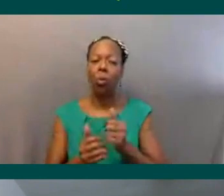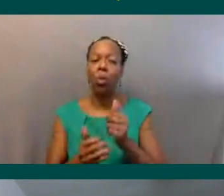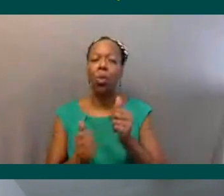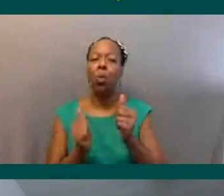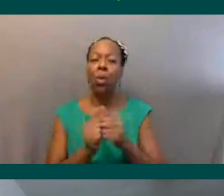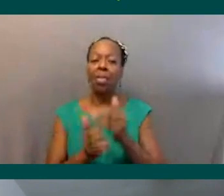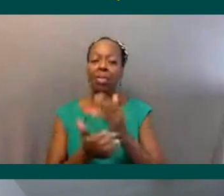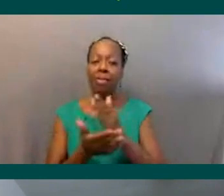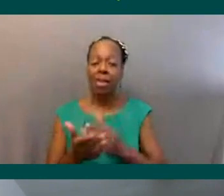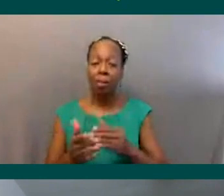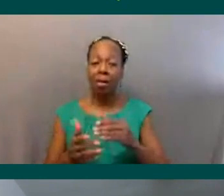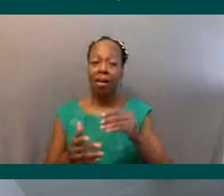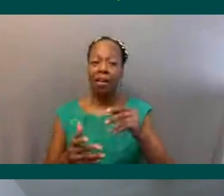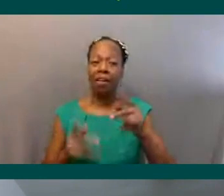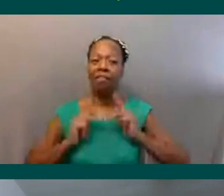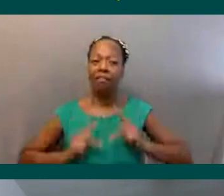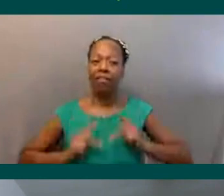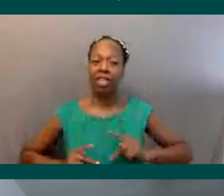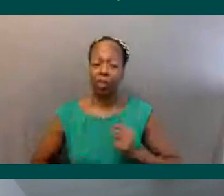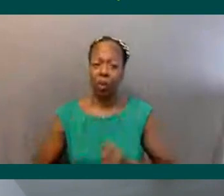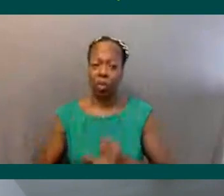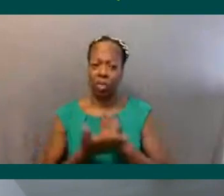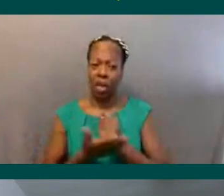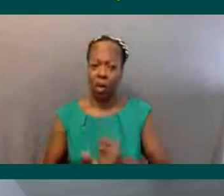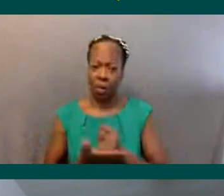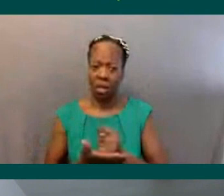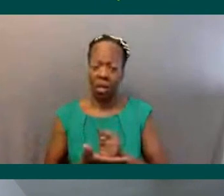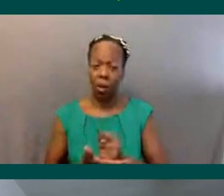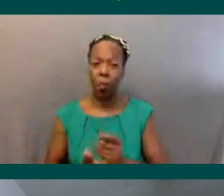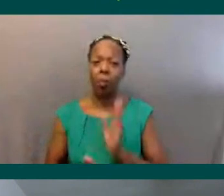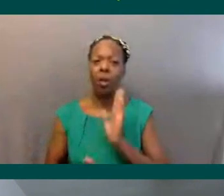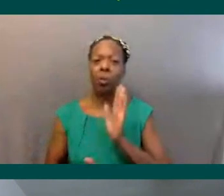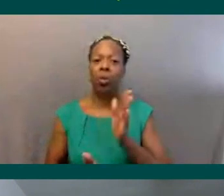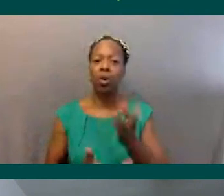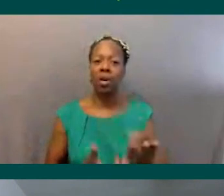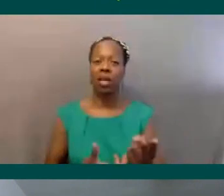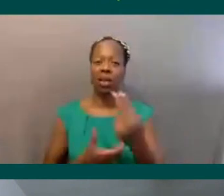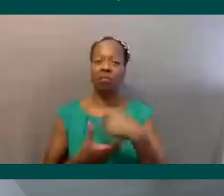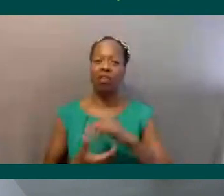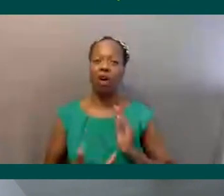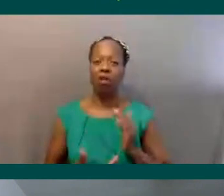we would certainly involve our physiatry colleagues, they can administer Botox,